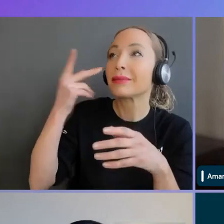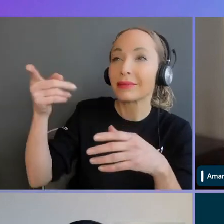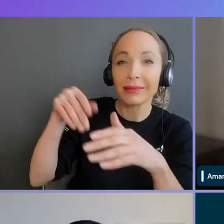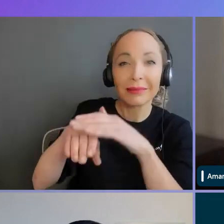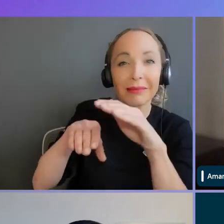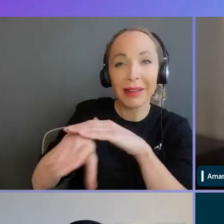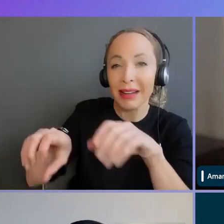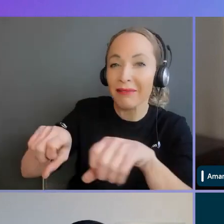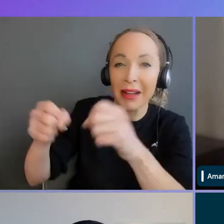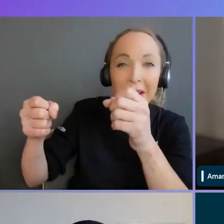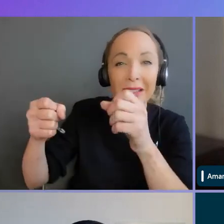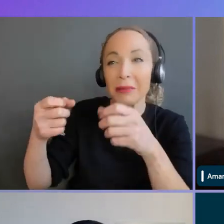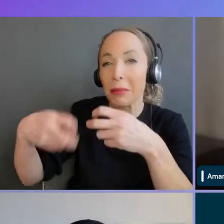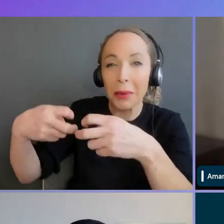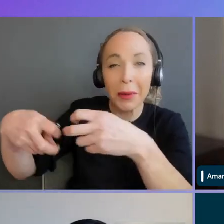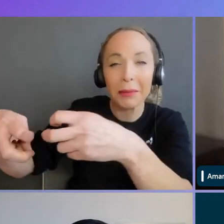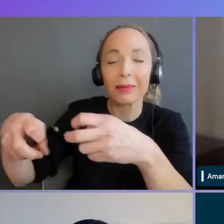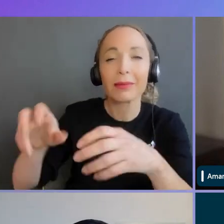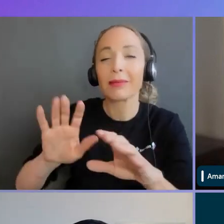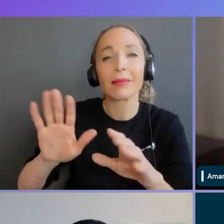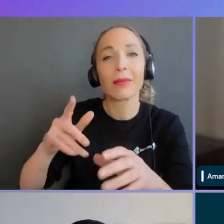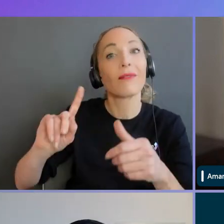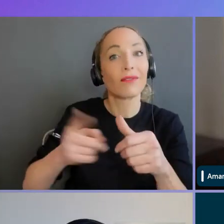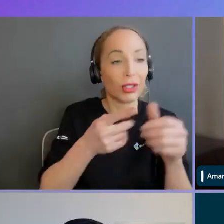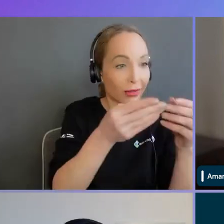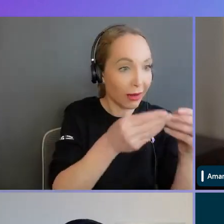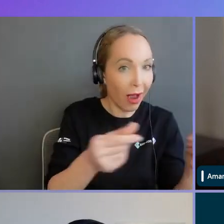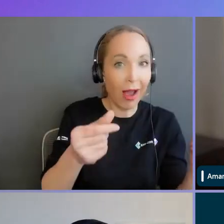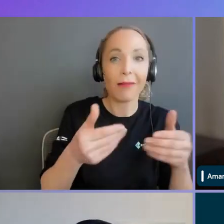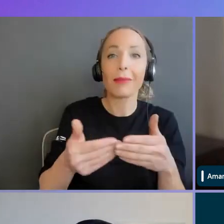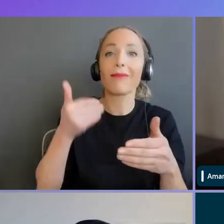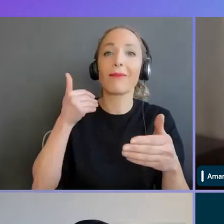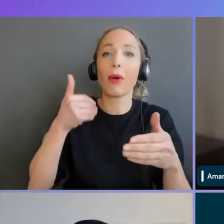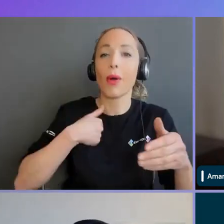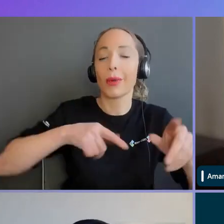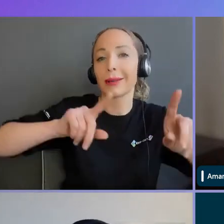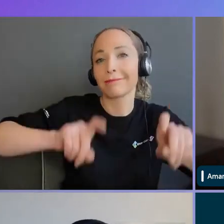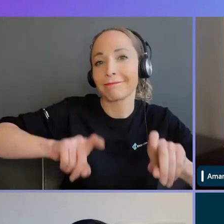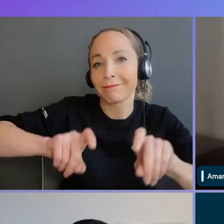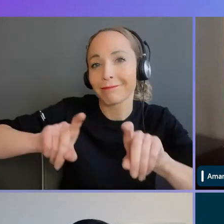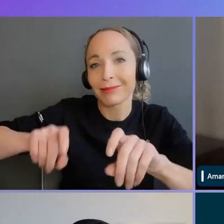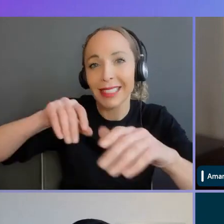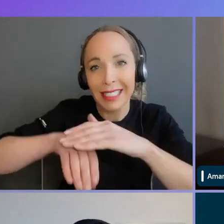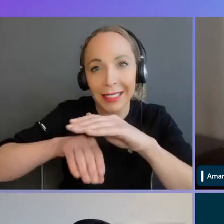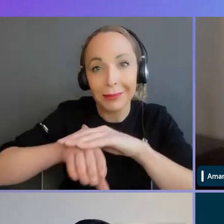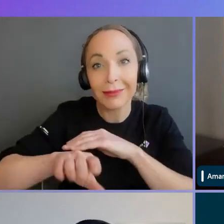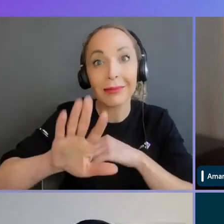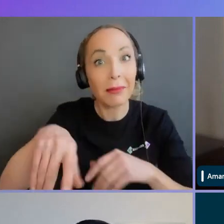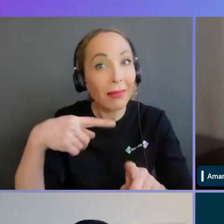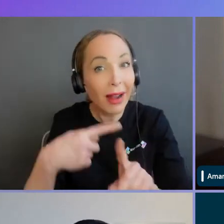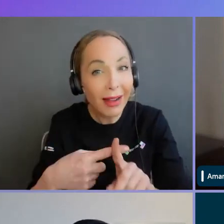the testing phase. We also utilized the AKS dev tools. Um that was paired with our node selenium webdriver solution to